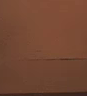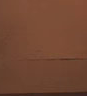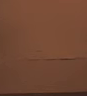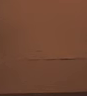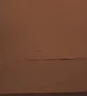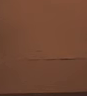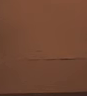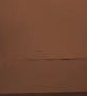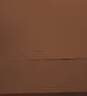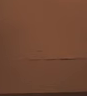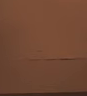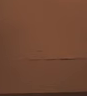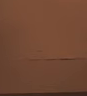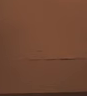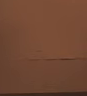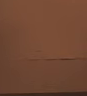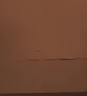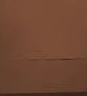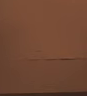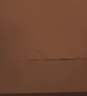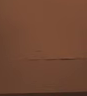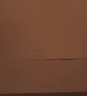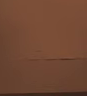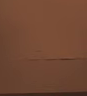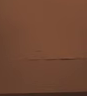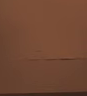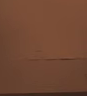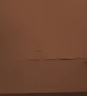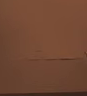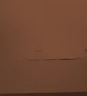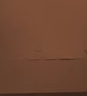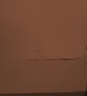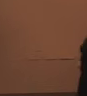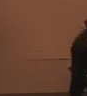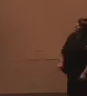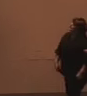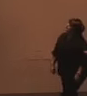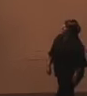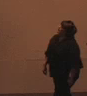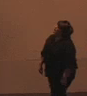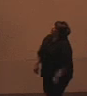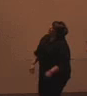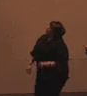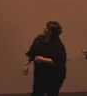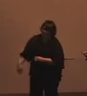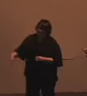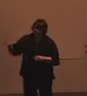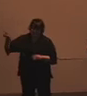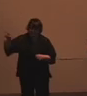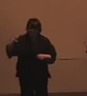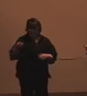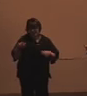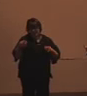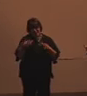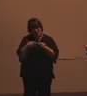This is a really typical Japanese urbanscape. This is a neighbor's house, small, wooden, two-story house.